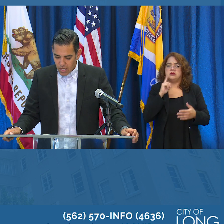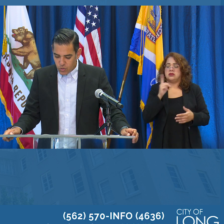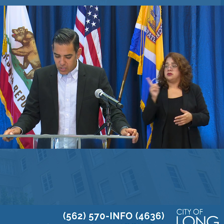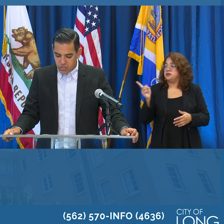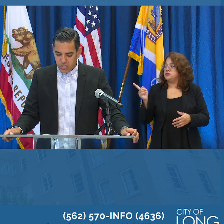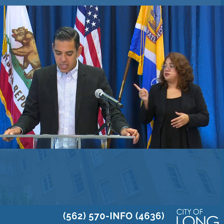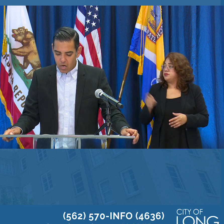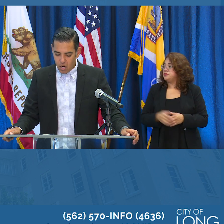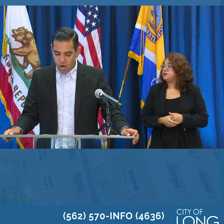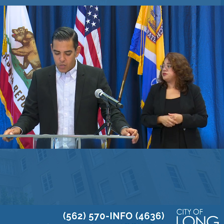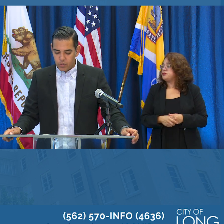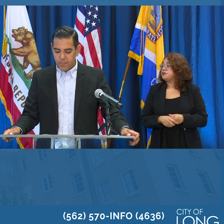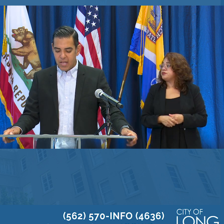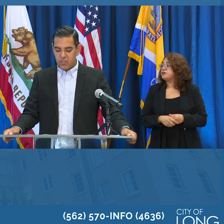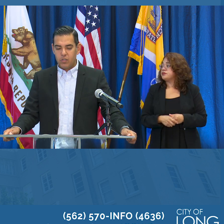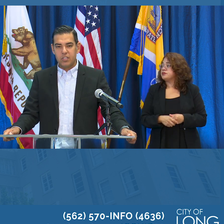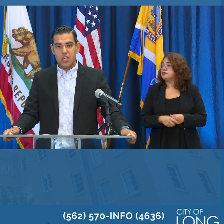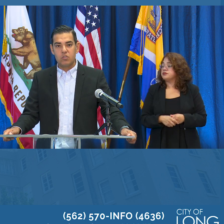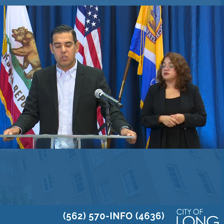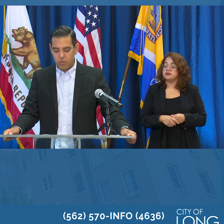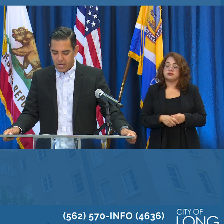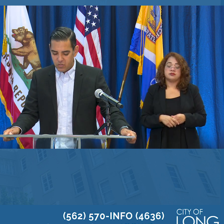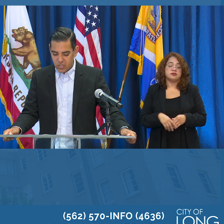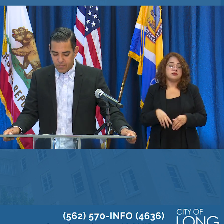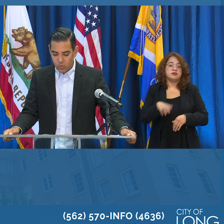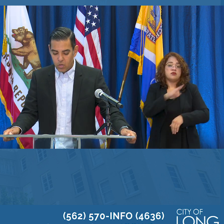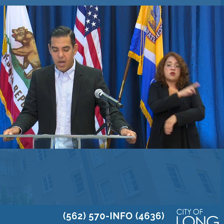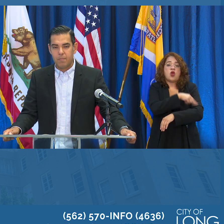As you can see our hospital capacity continues to remain stable. We're at